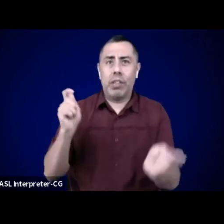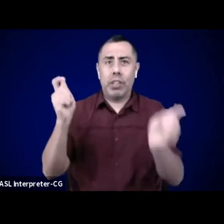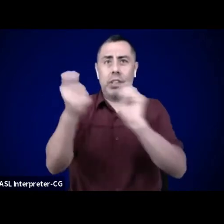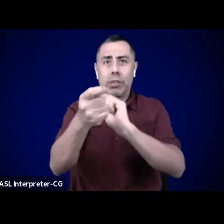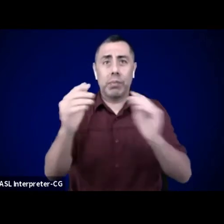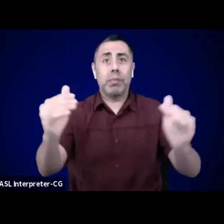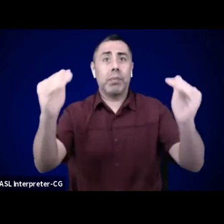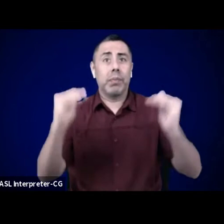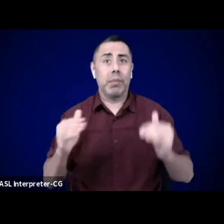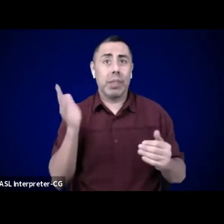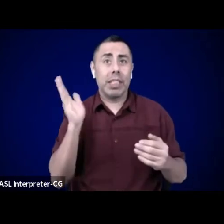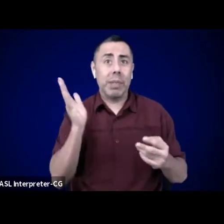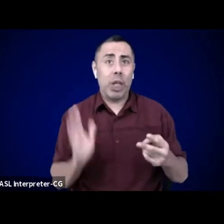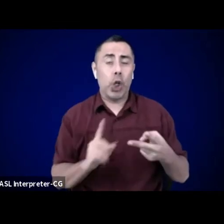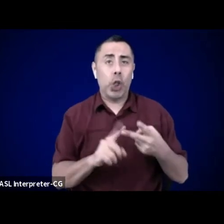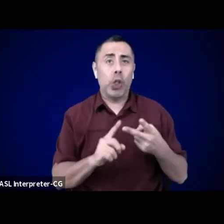Learn more at https://www.collectivebay.com.